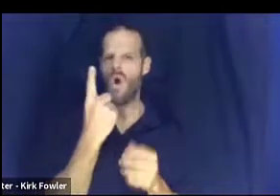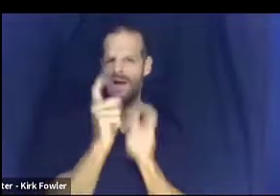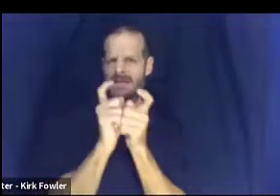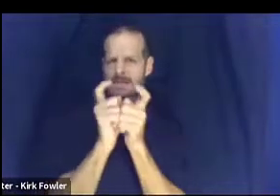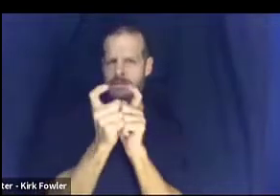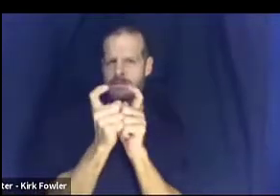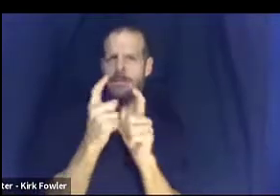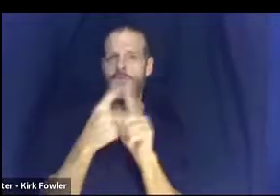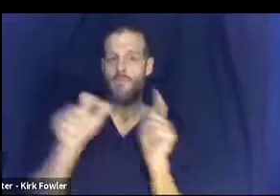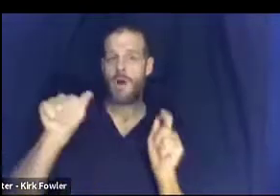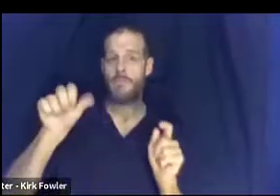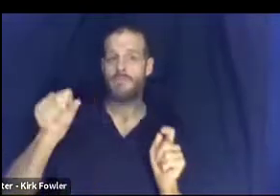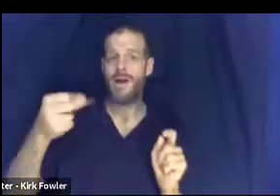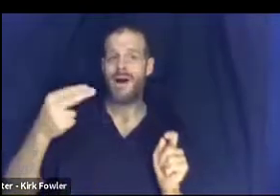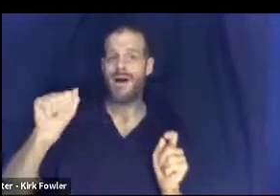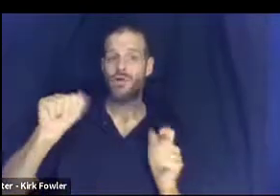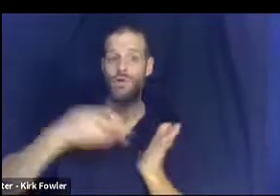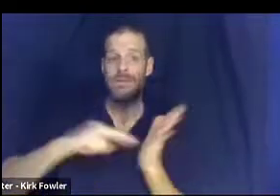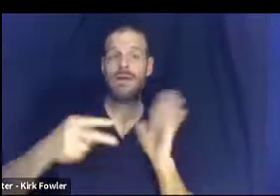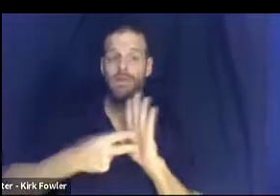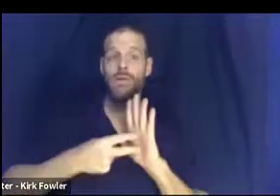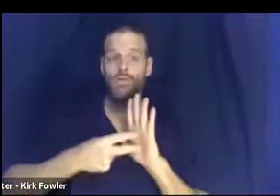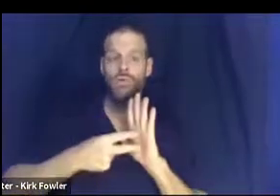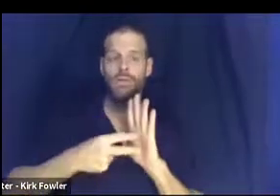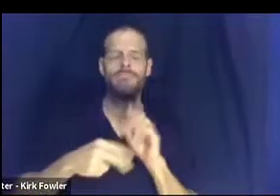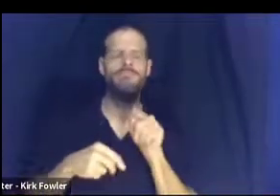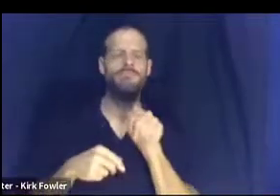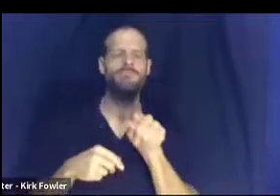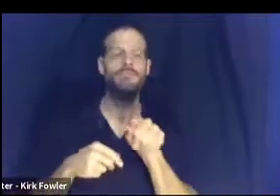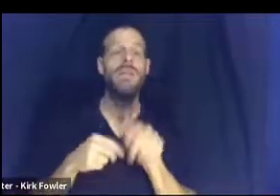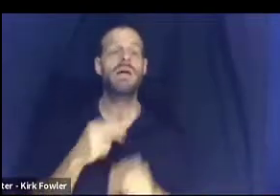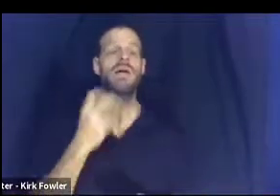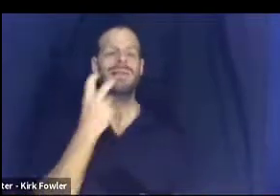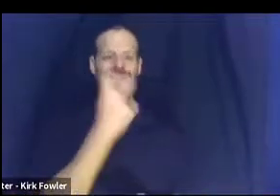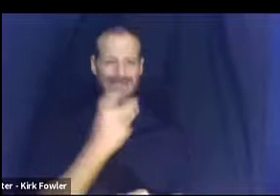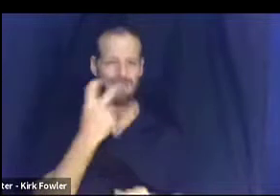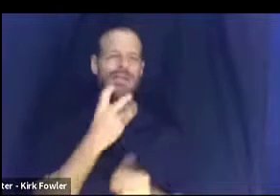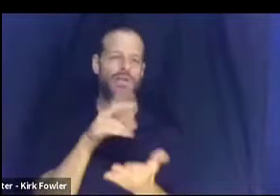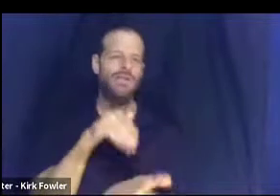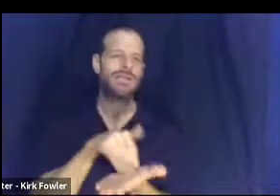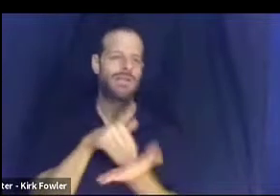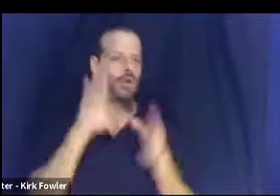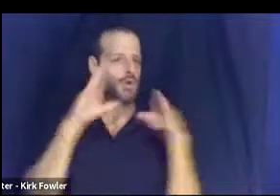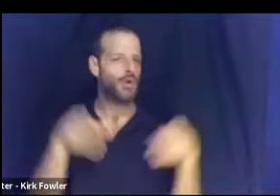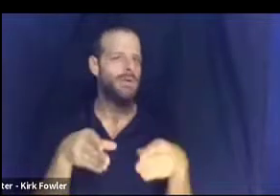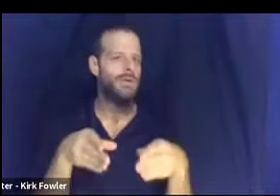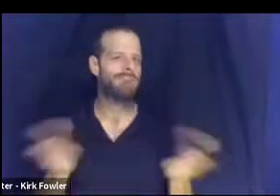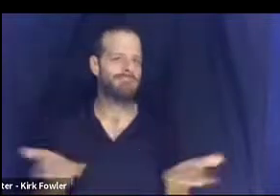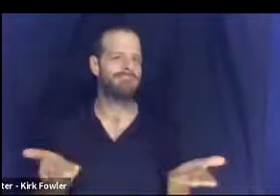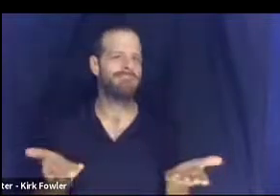if I may, is that they are speech-centric here, aren't they? We really should say other than oral speech